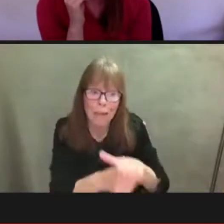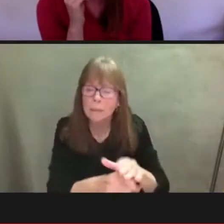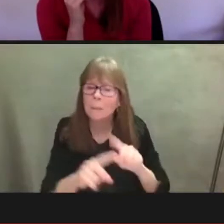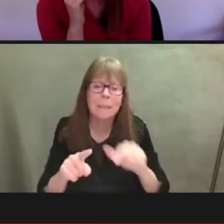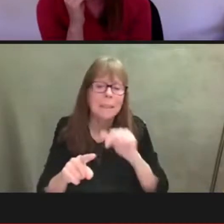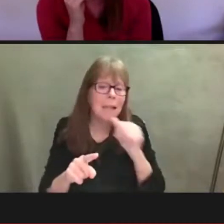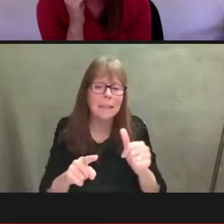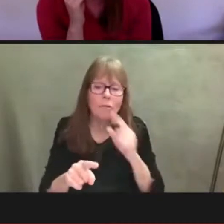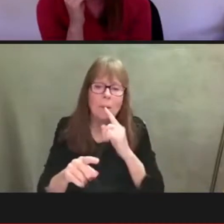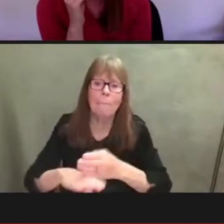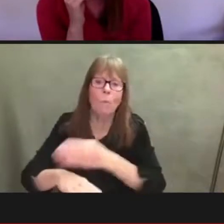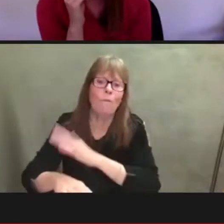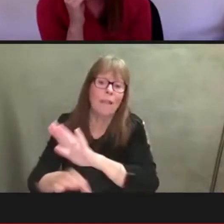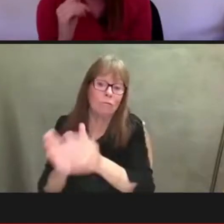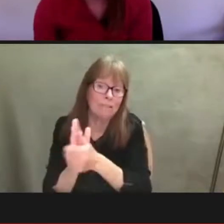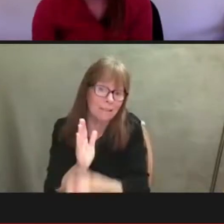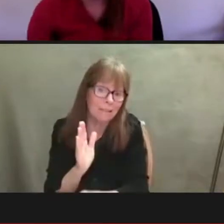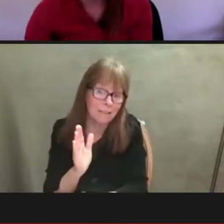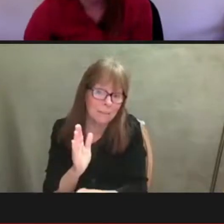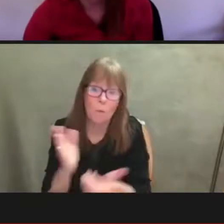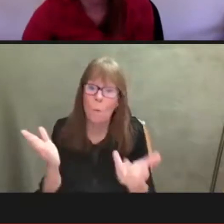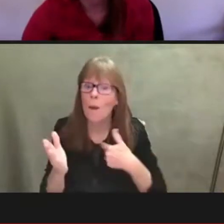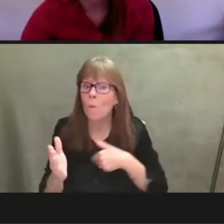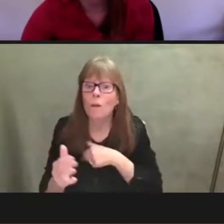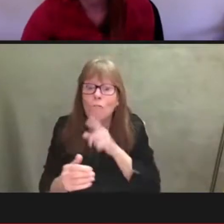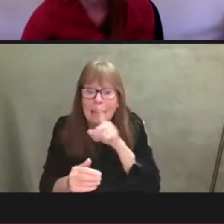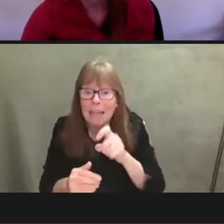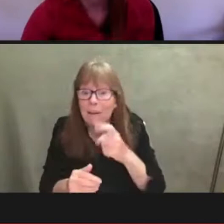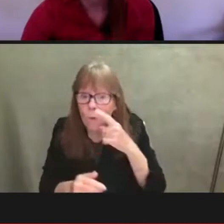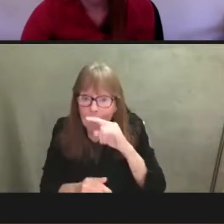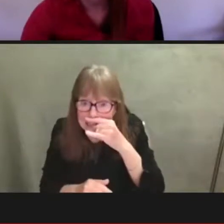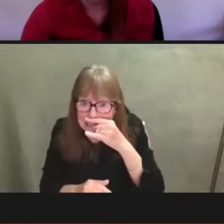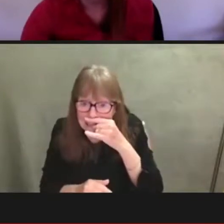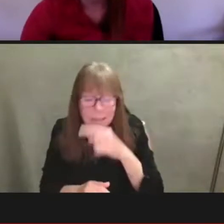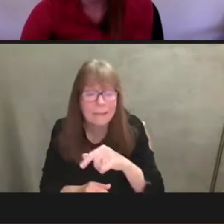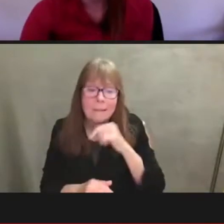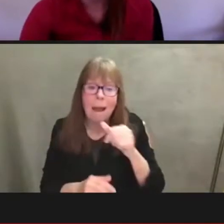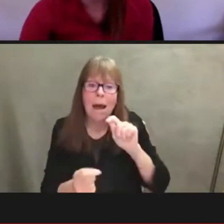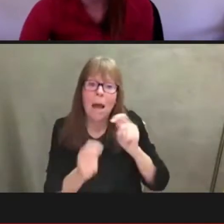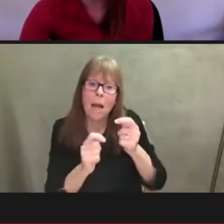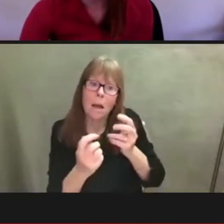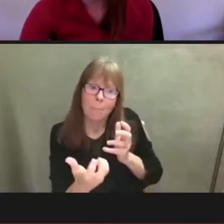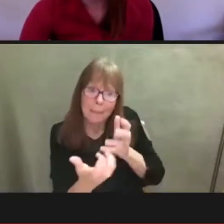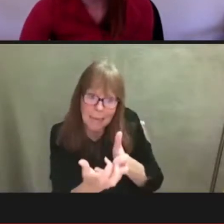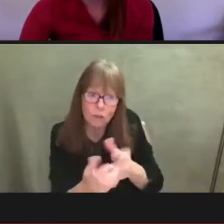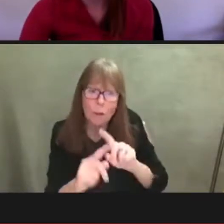What we really need for kids in this is not just accommodations, but the kinds of services